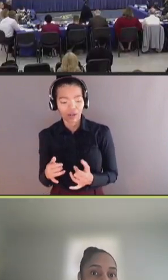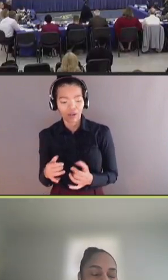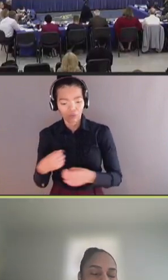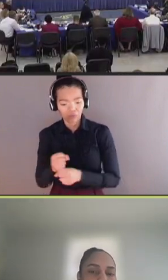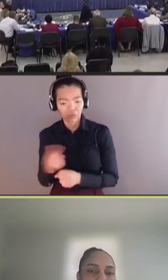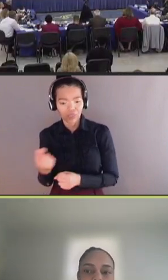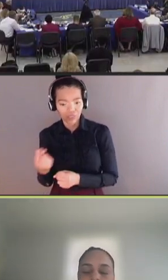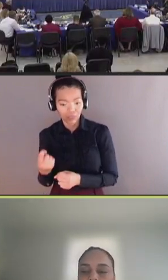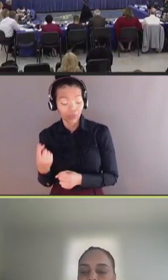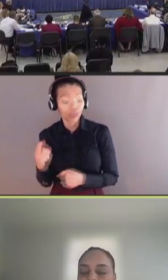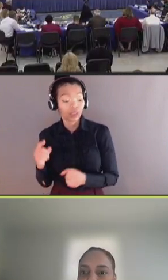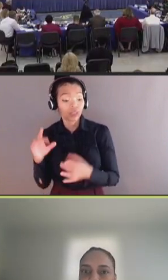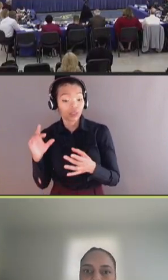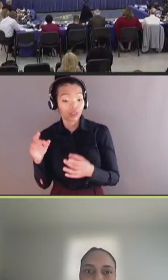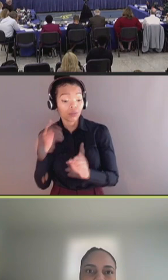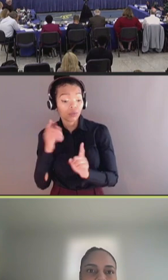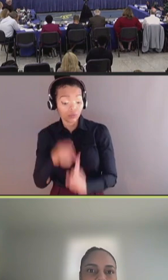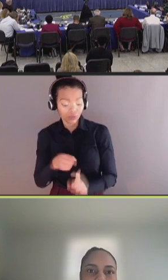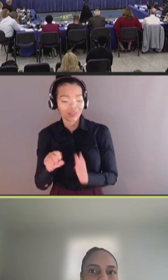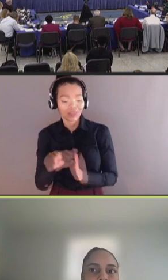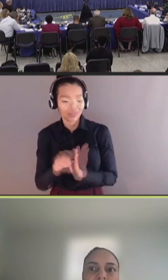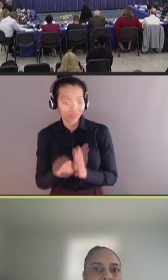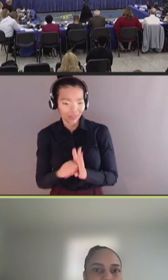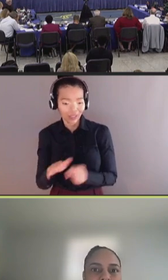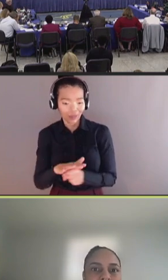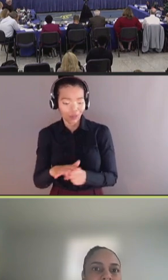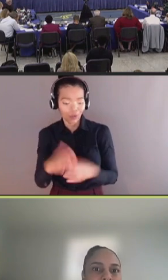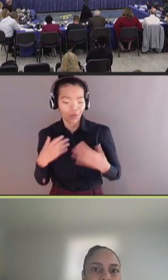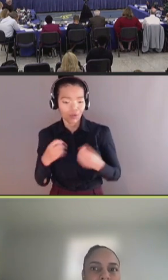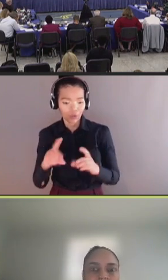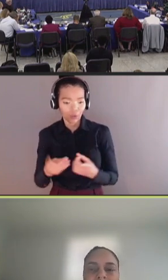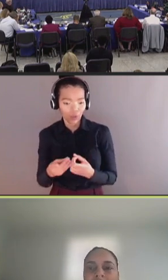local health departments. Because it was raised in a conversation I had last week,